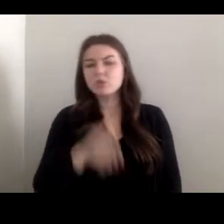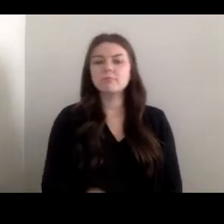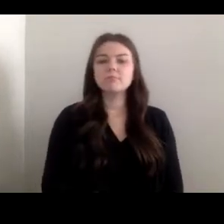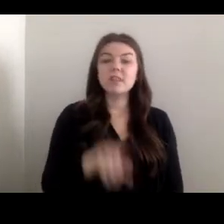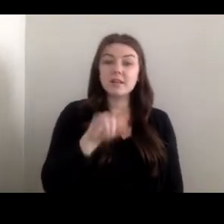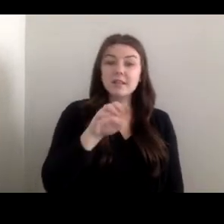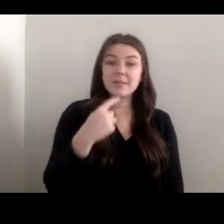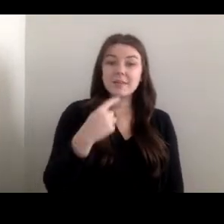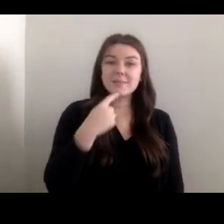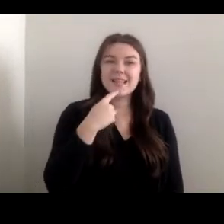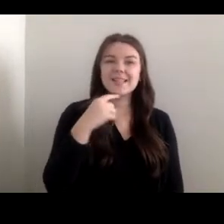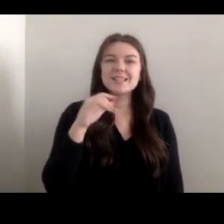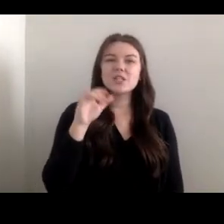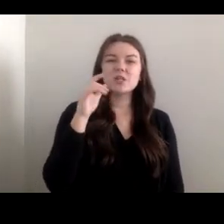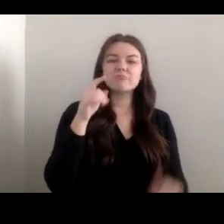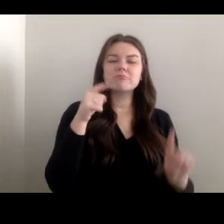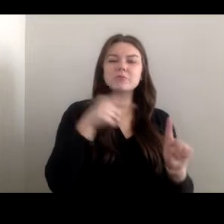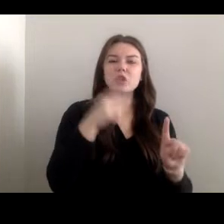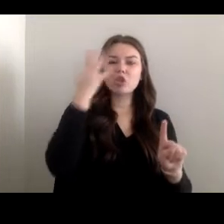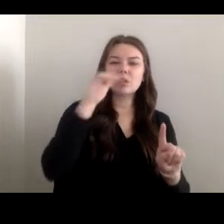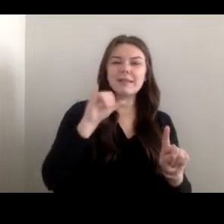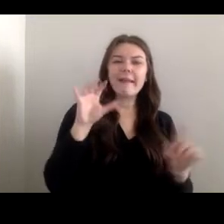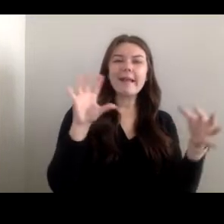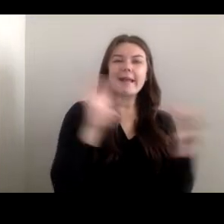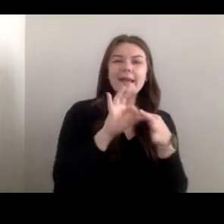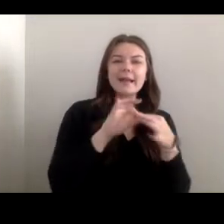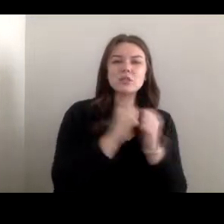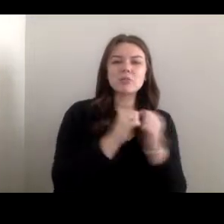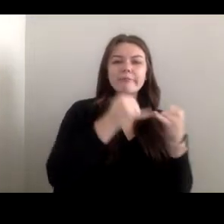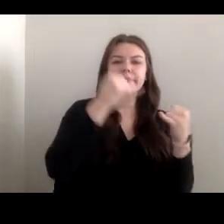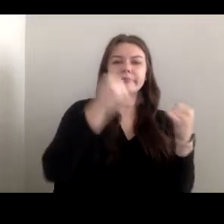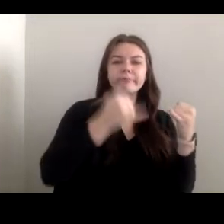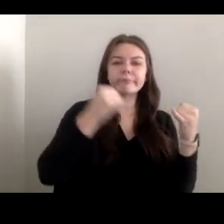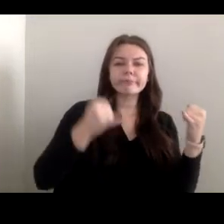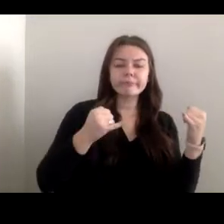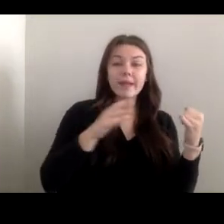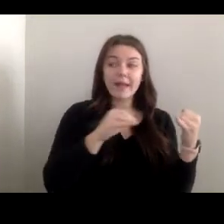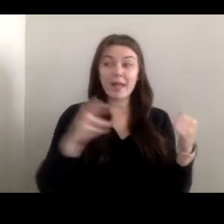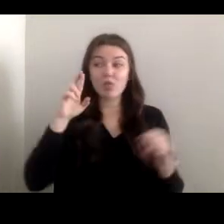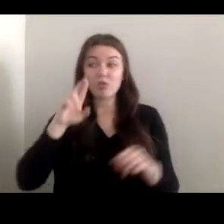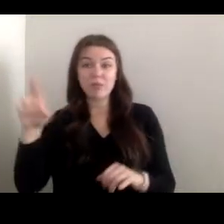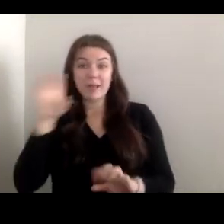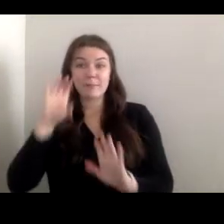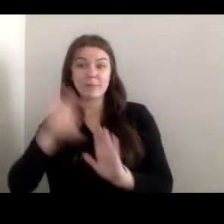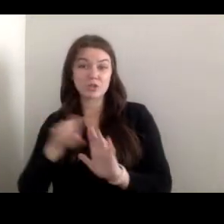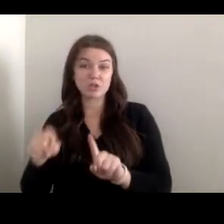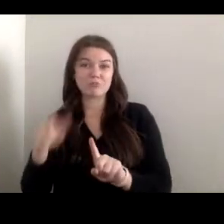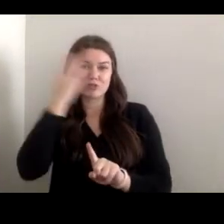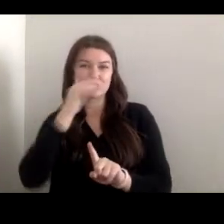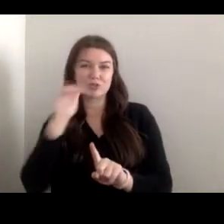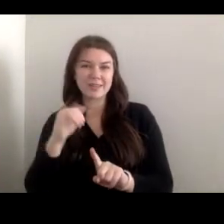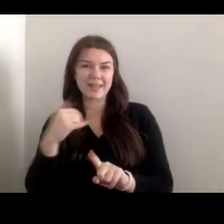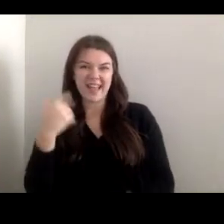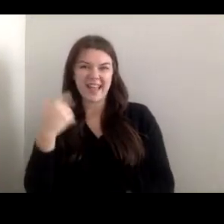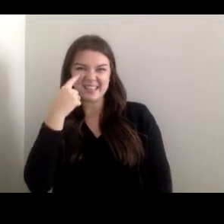by strings; the egg looks like eyes on the second one, the one on the right-hand side. Oh my gosh, you guys are so observant.